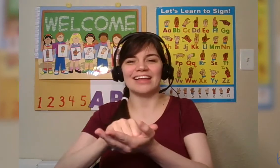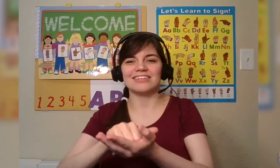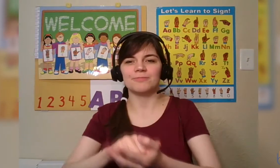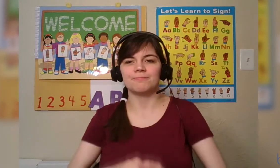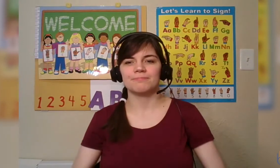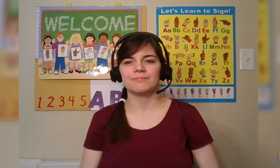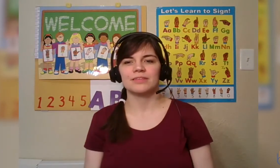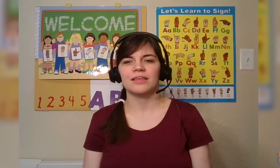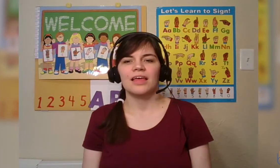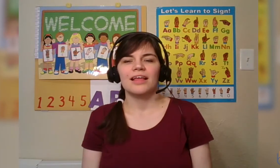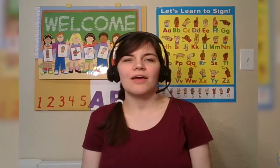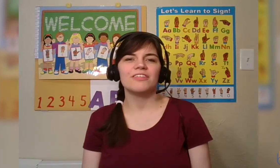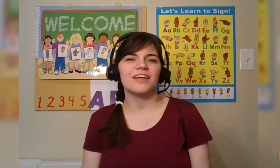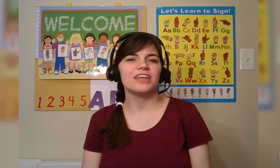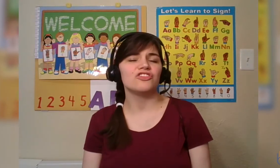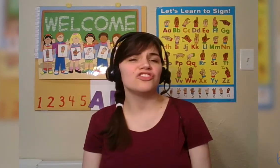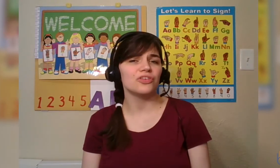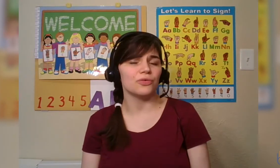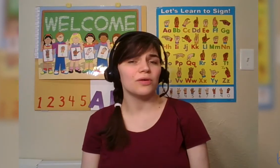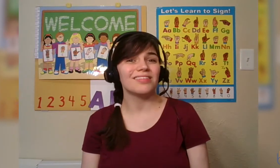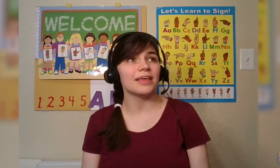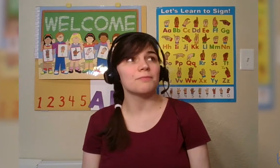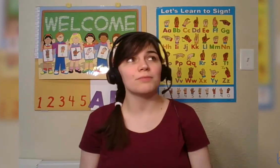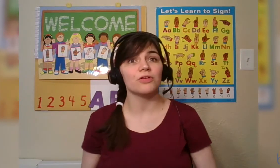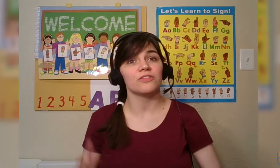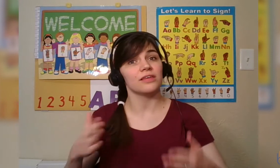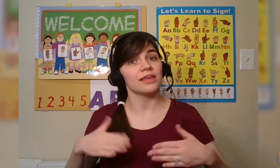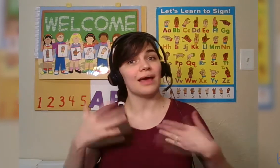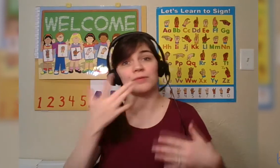Now, to sign, "to," like maybe you're singing "Happy birthday